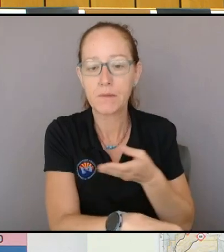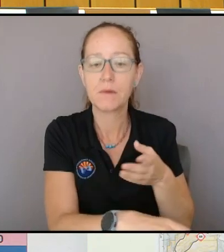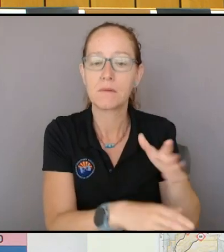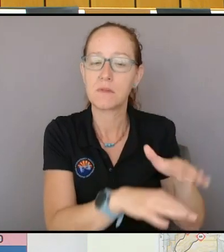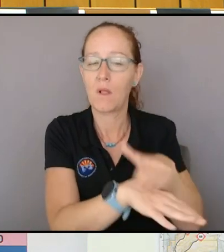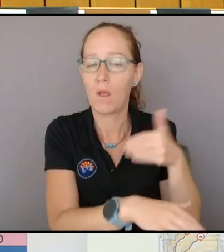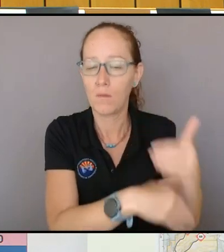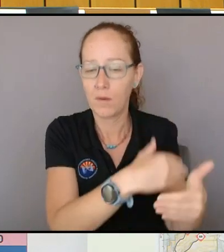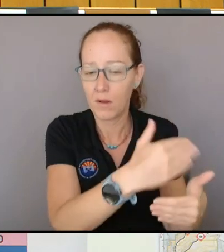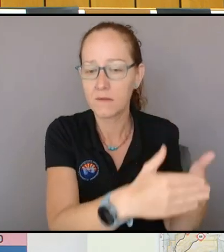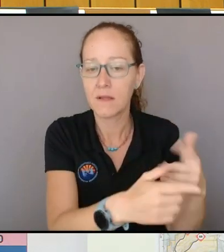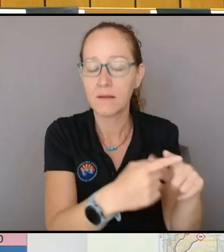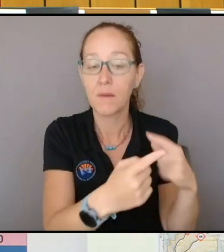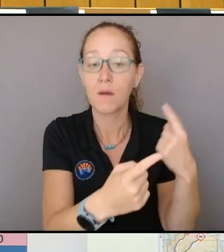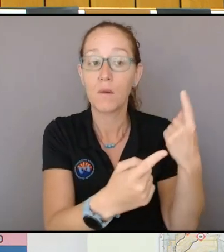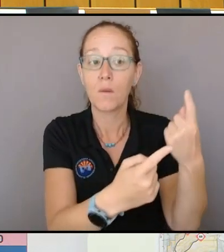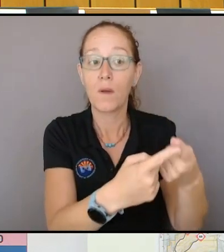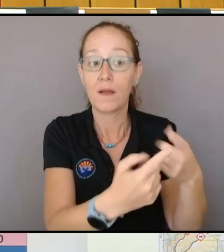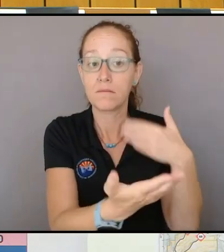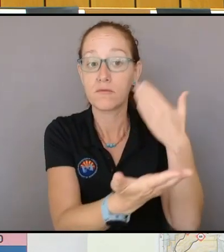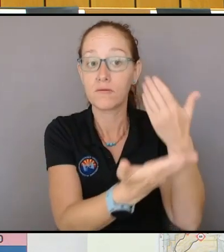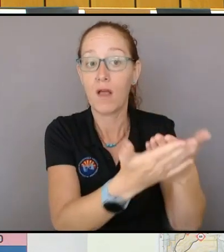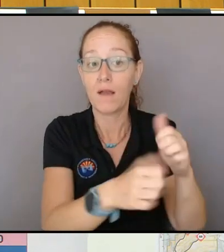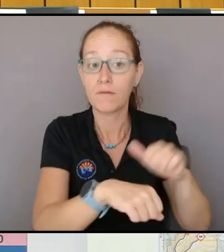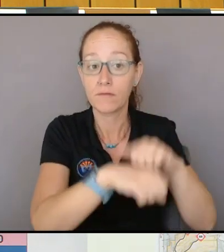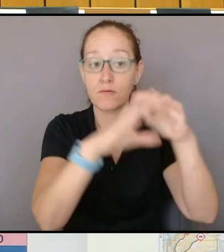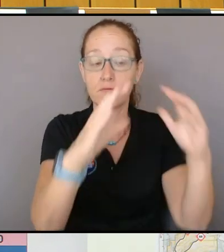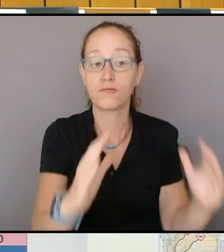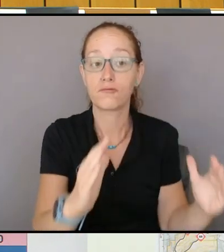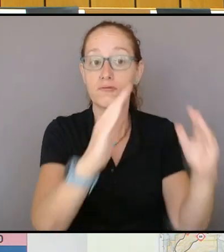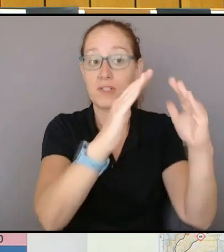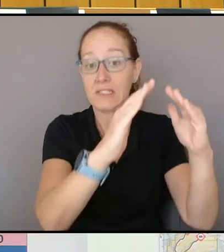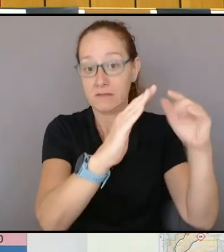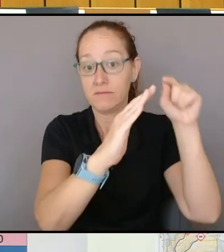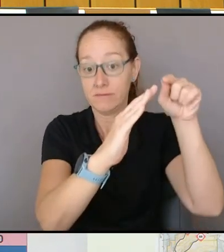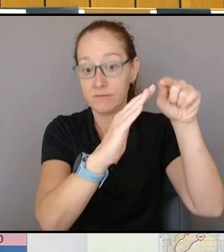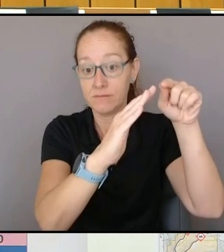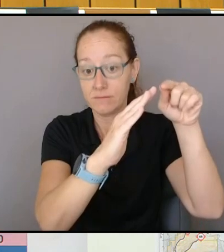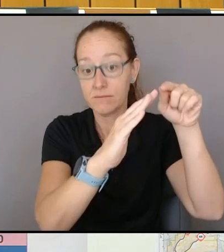the progress will increase. But it's still a multi day-- if not